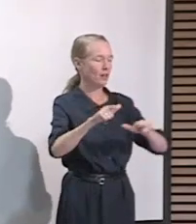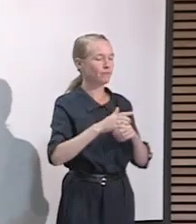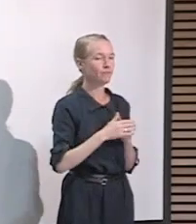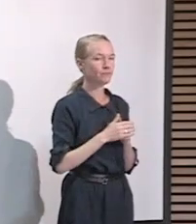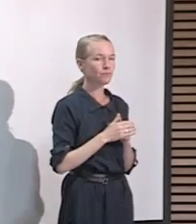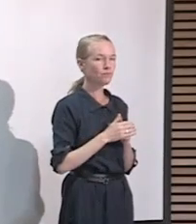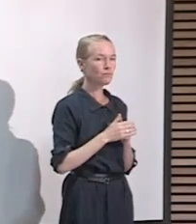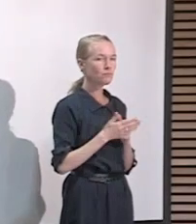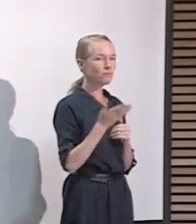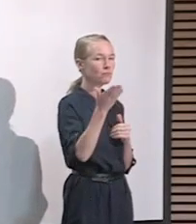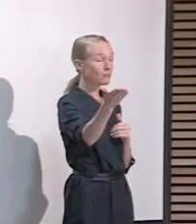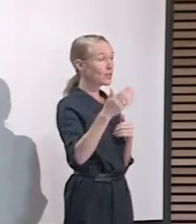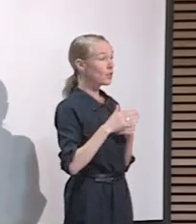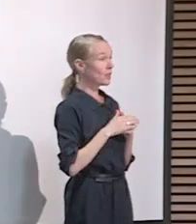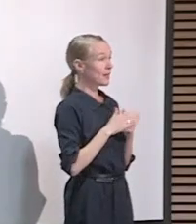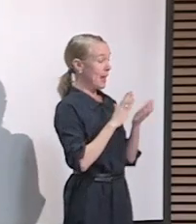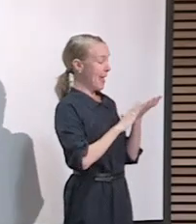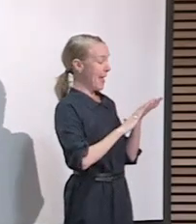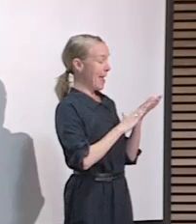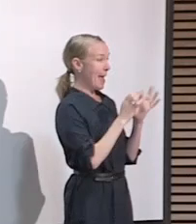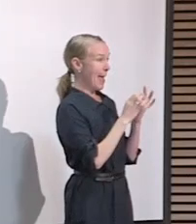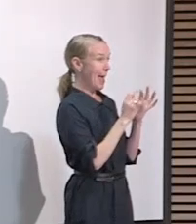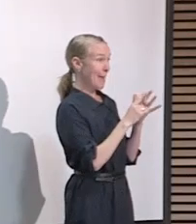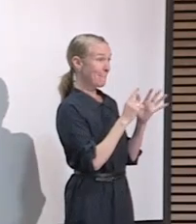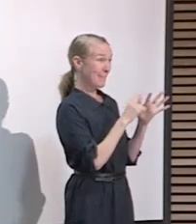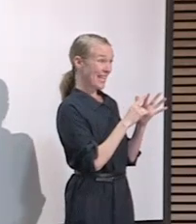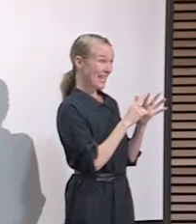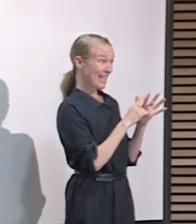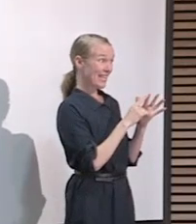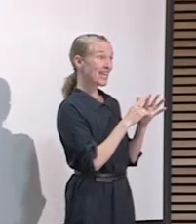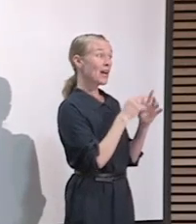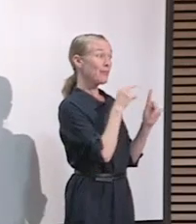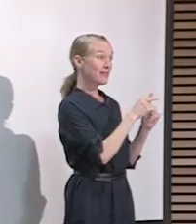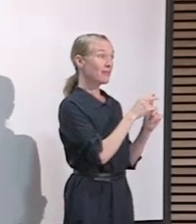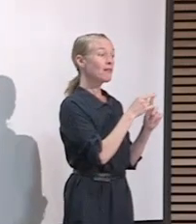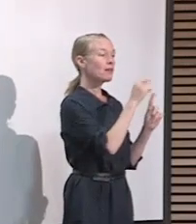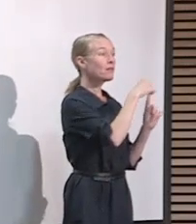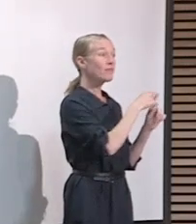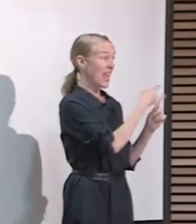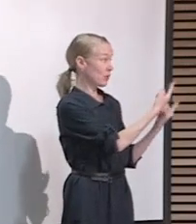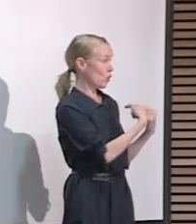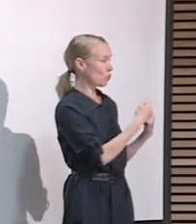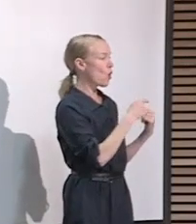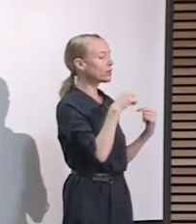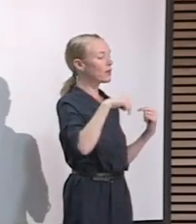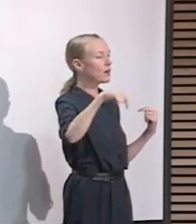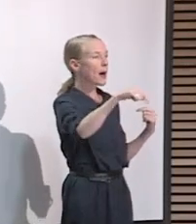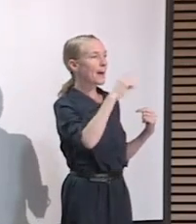Couple more questions. Hearing reports... Received 50